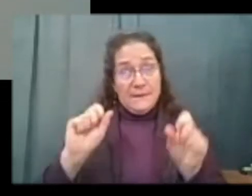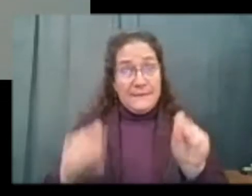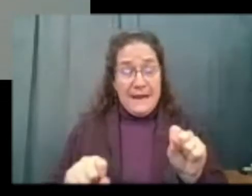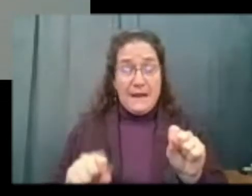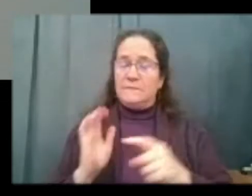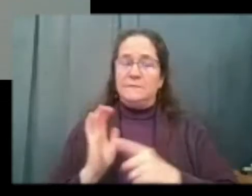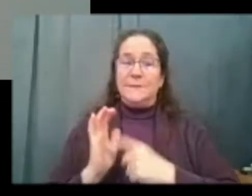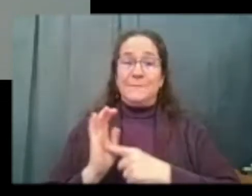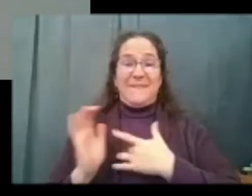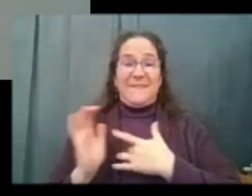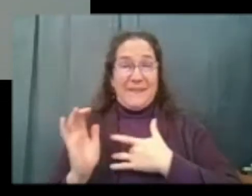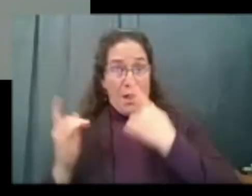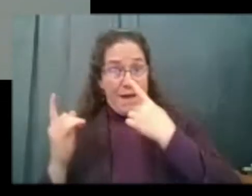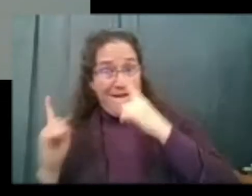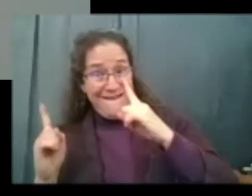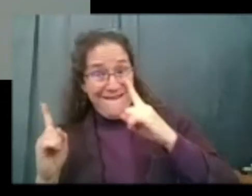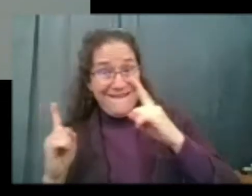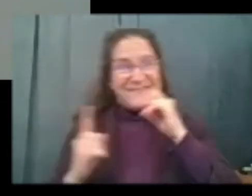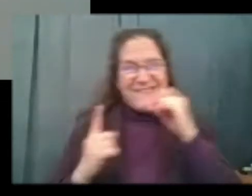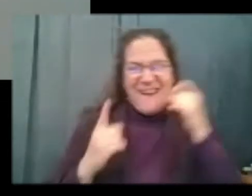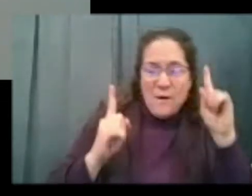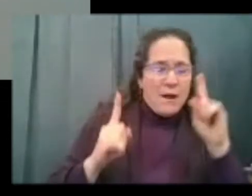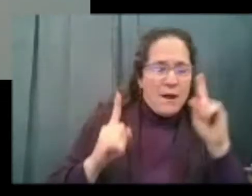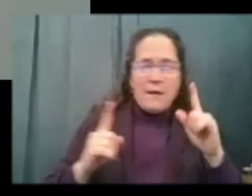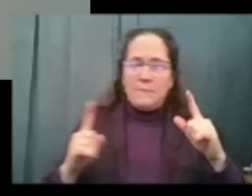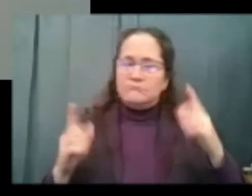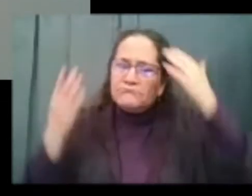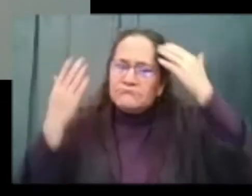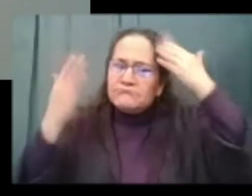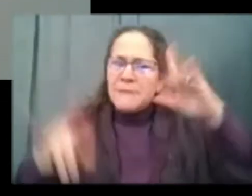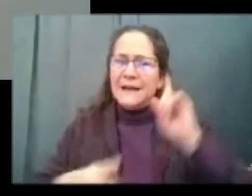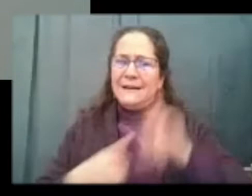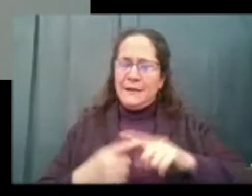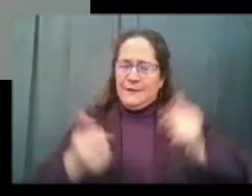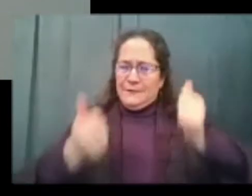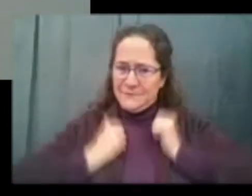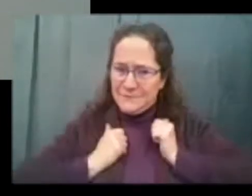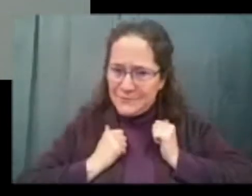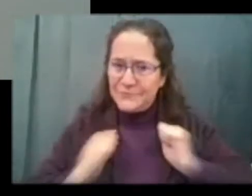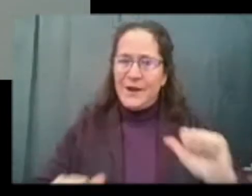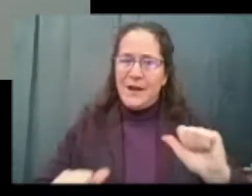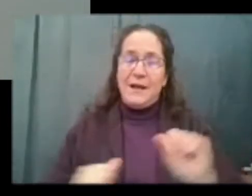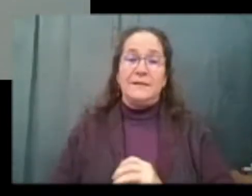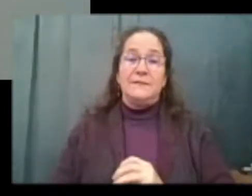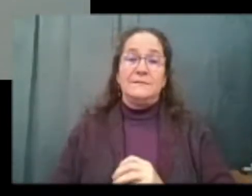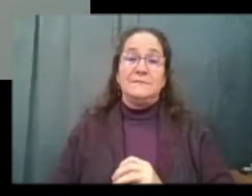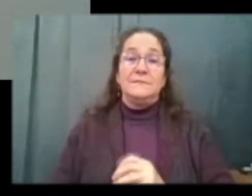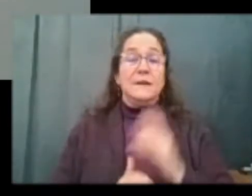The Learning Media assessment should address both conventional literacy, and functional literacy.